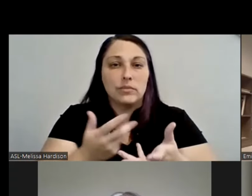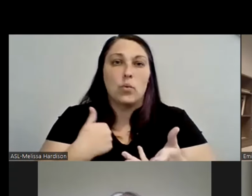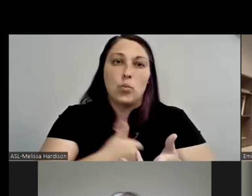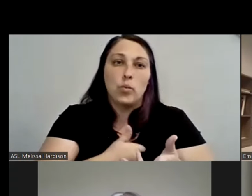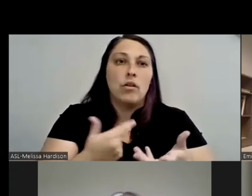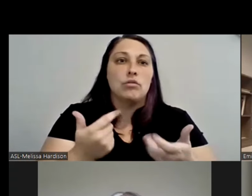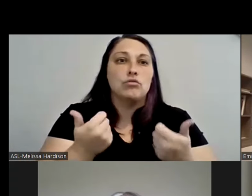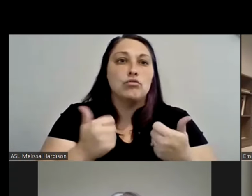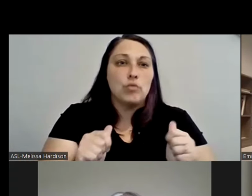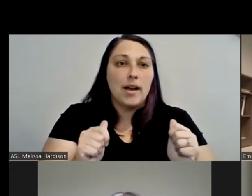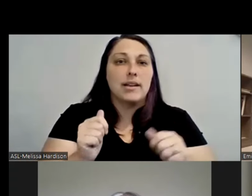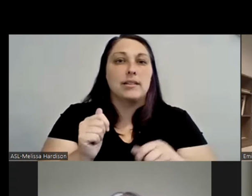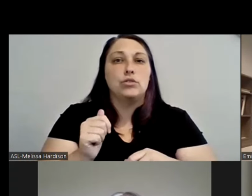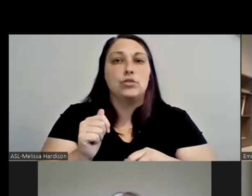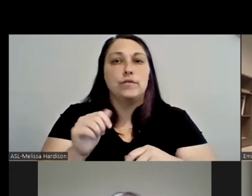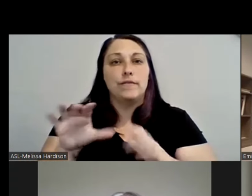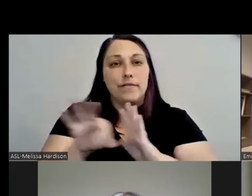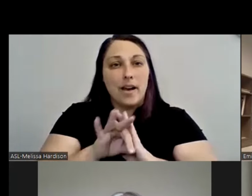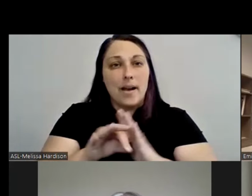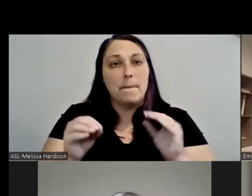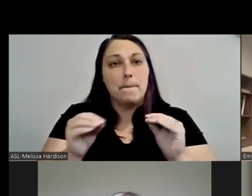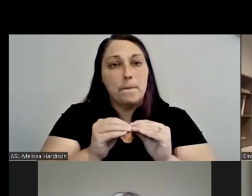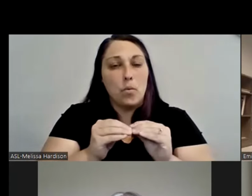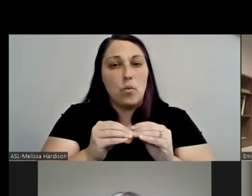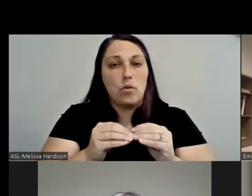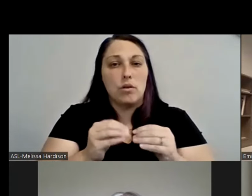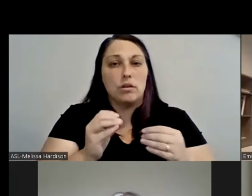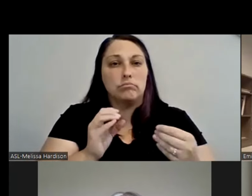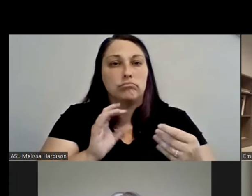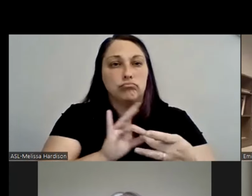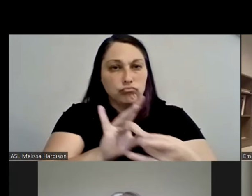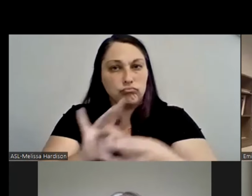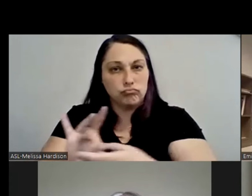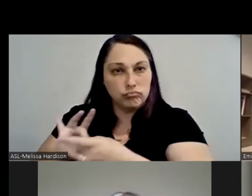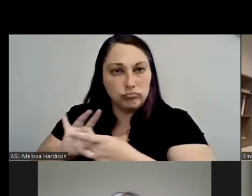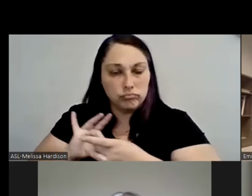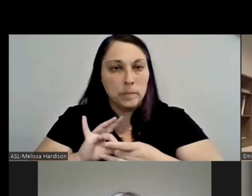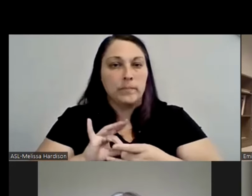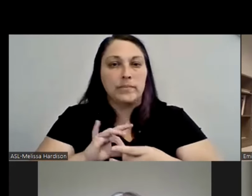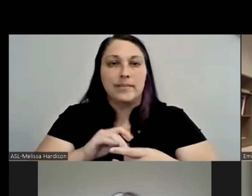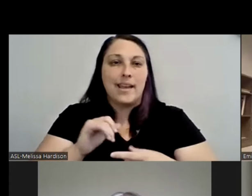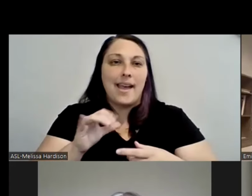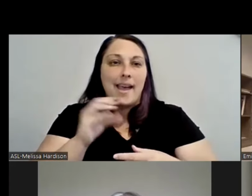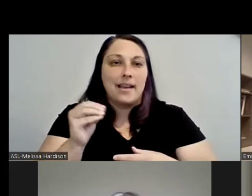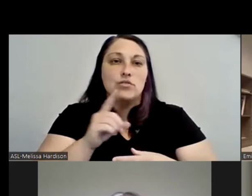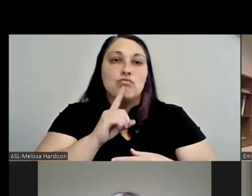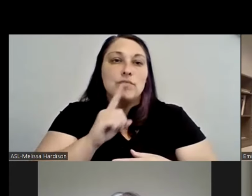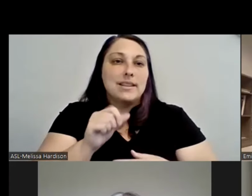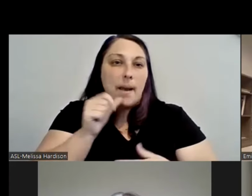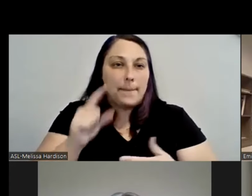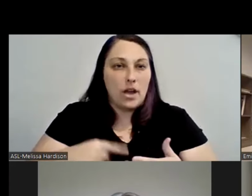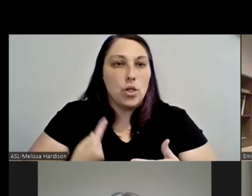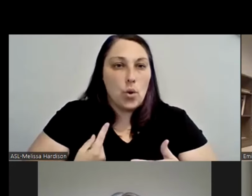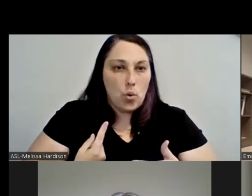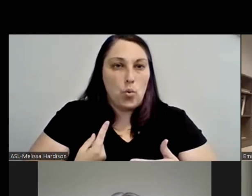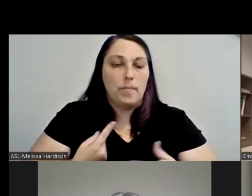Because as many of you have learned over the last couple of years about Zoom and many of these other platforms, there are always